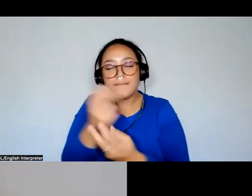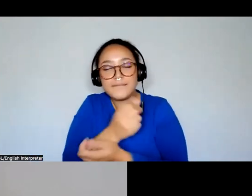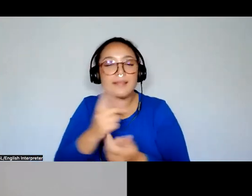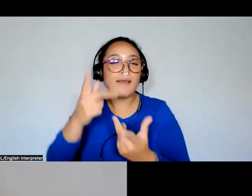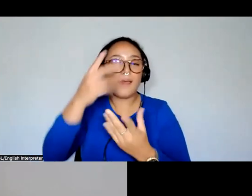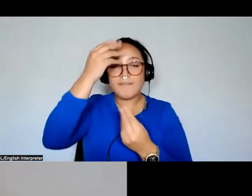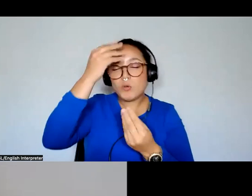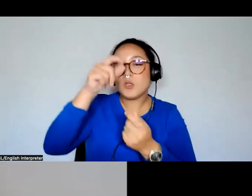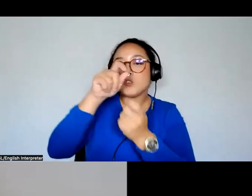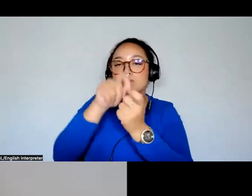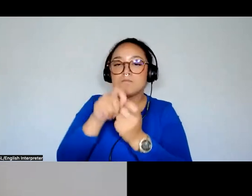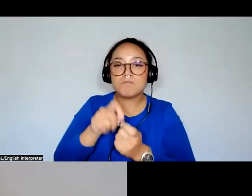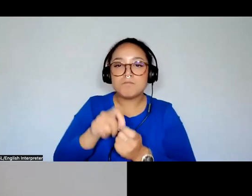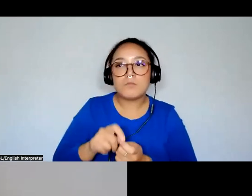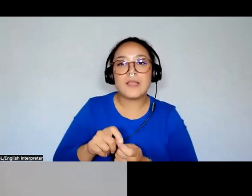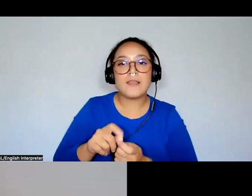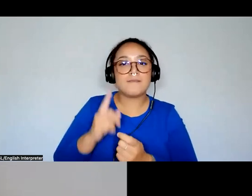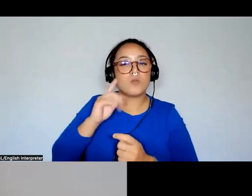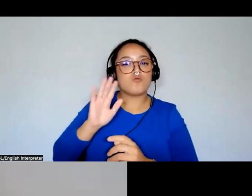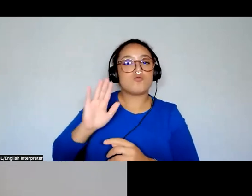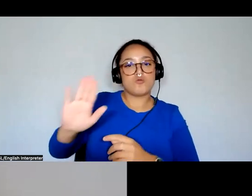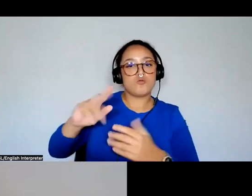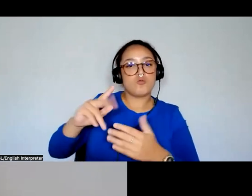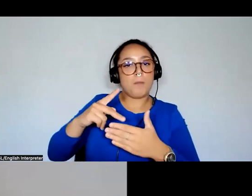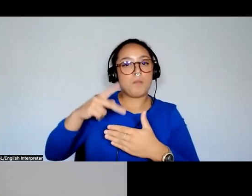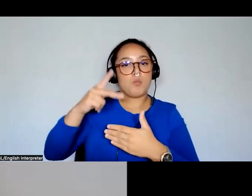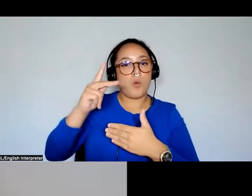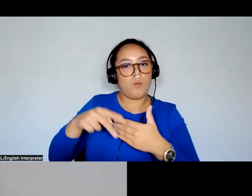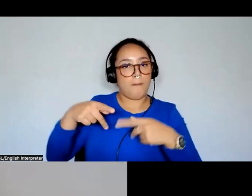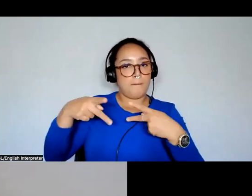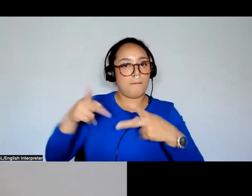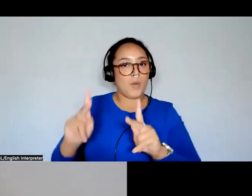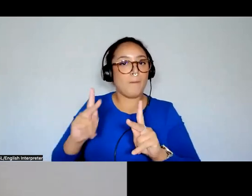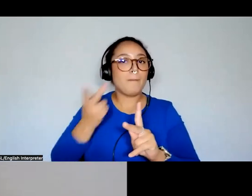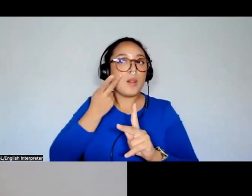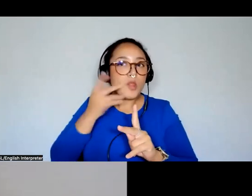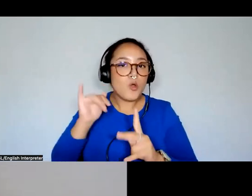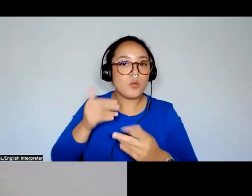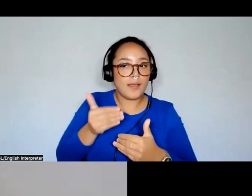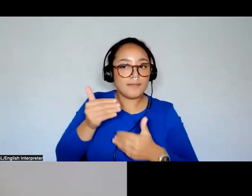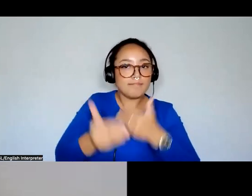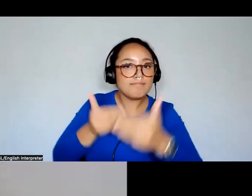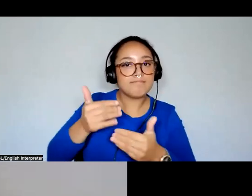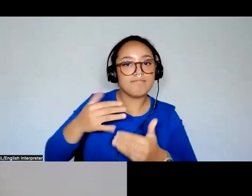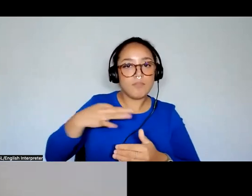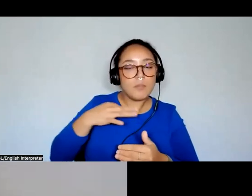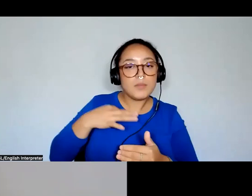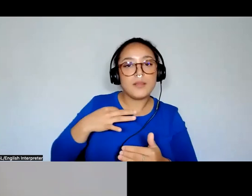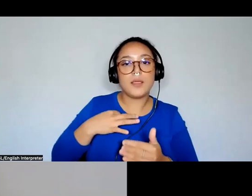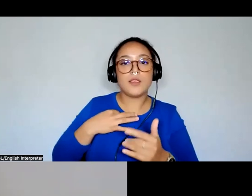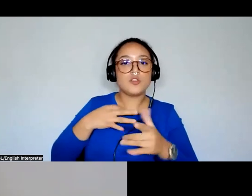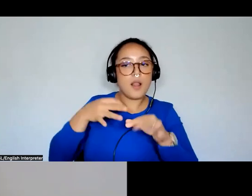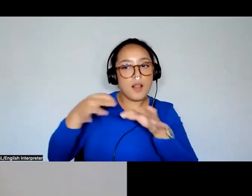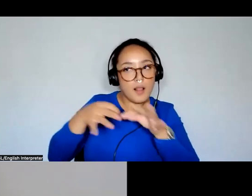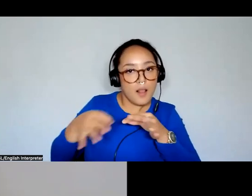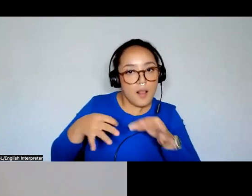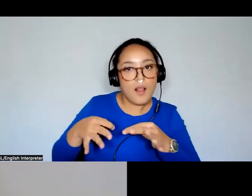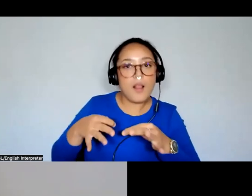that side of the program permit and city parks set of program before you apply.